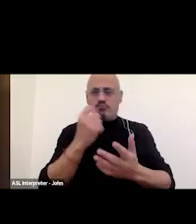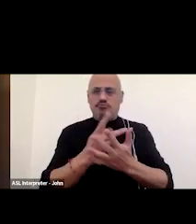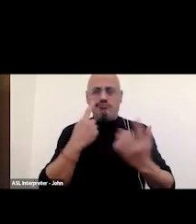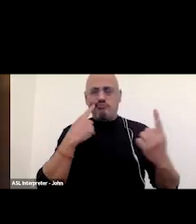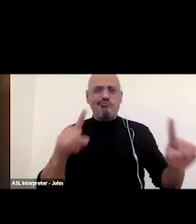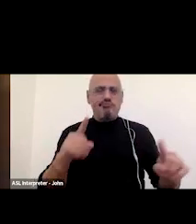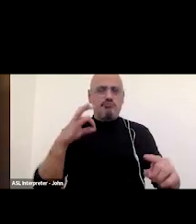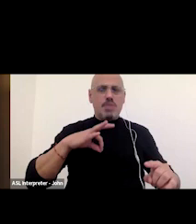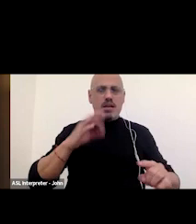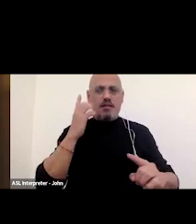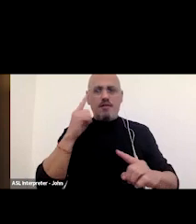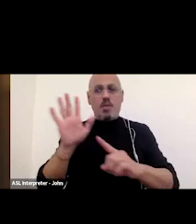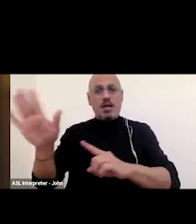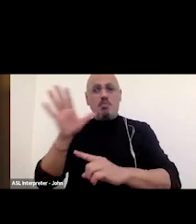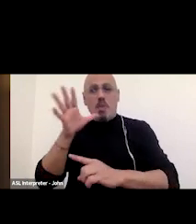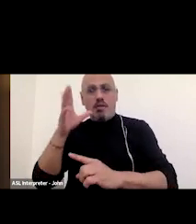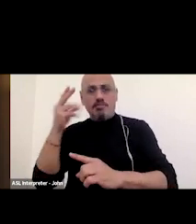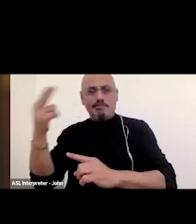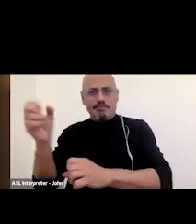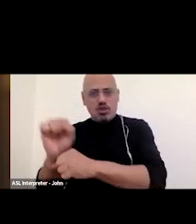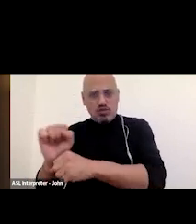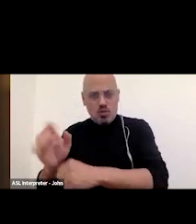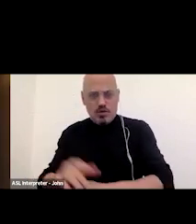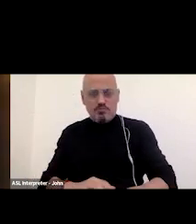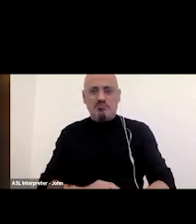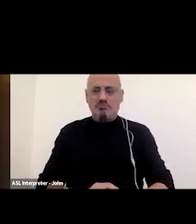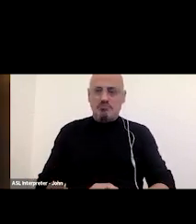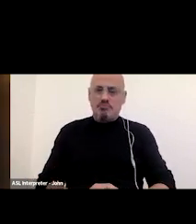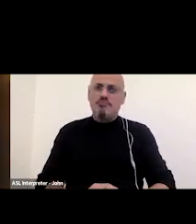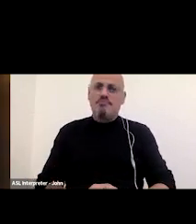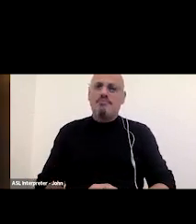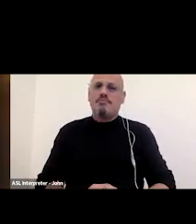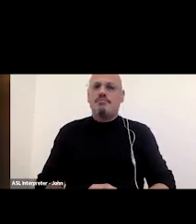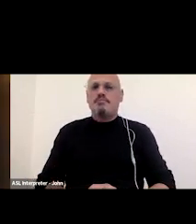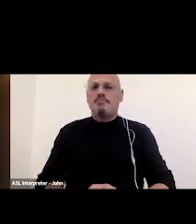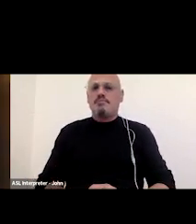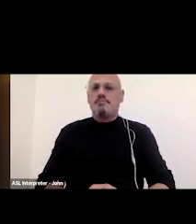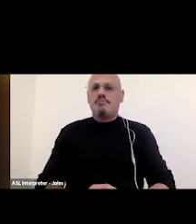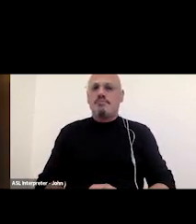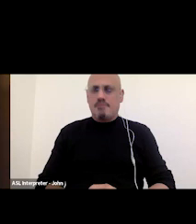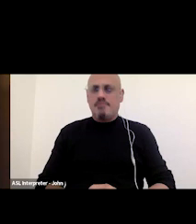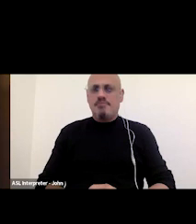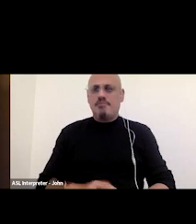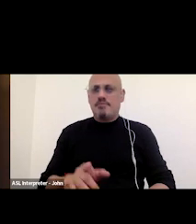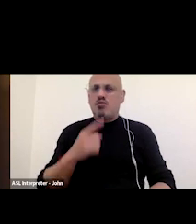on his mother's work history. That really was, you know, very, very significant for him,